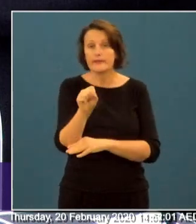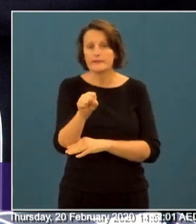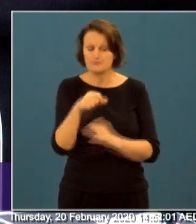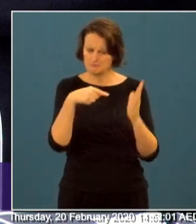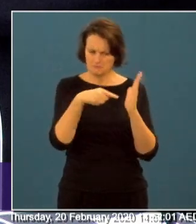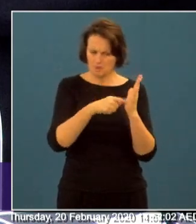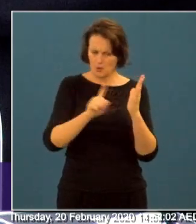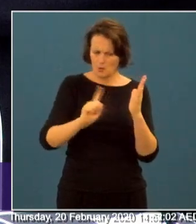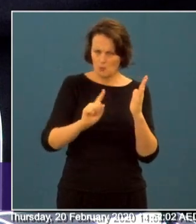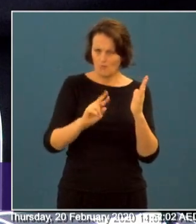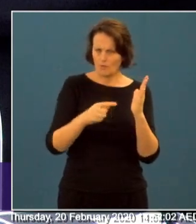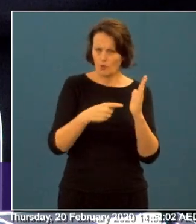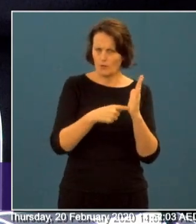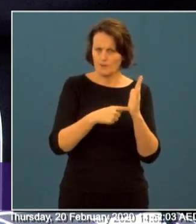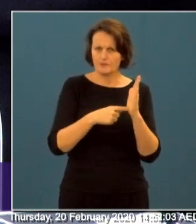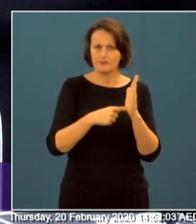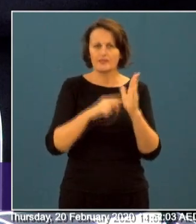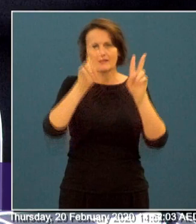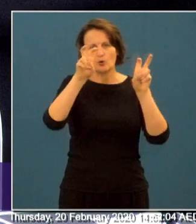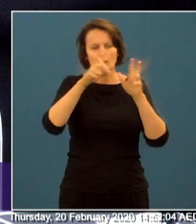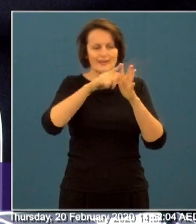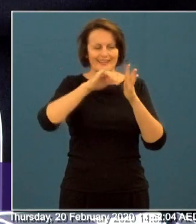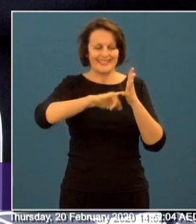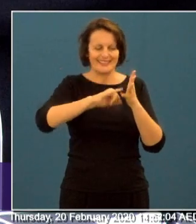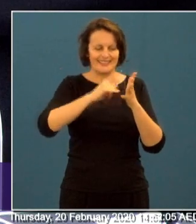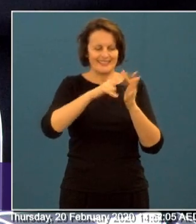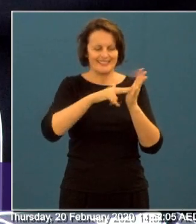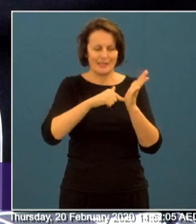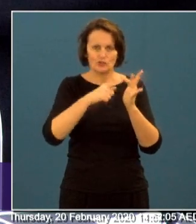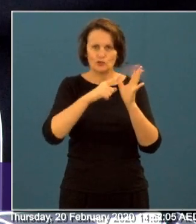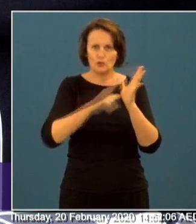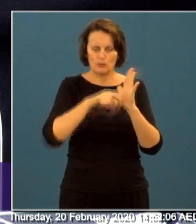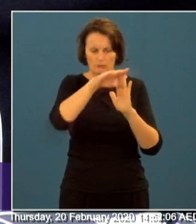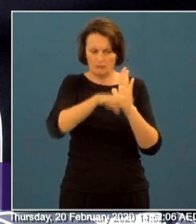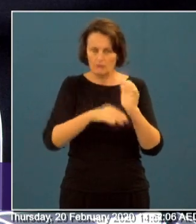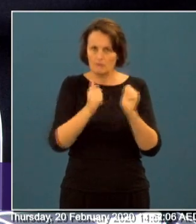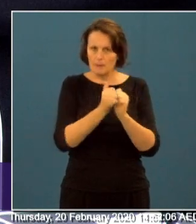"The Essentials" represents quite a large body of work undertaken under the auspices